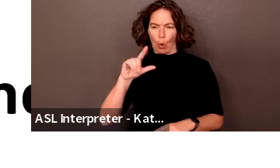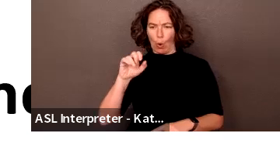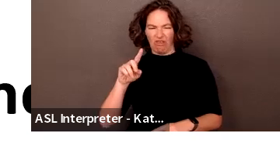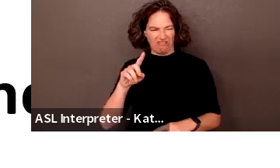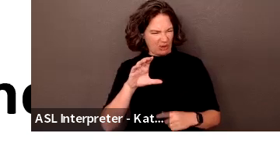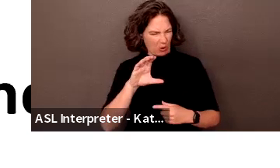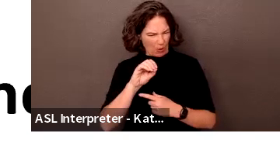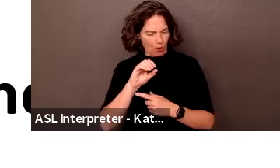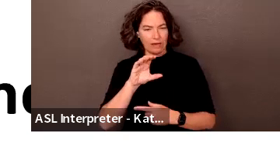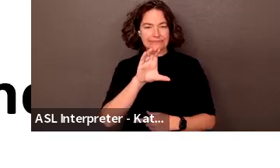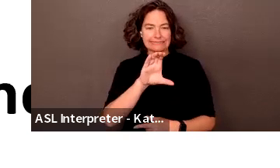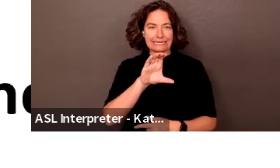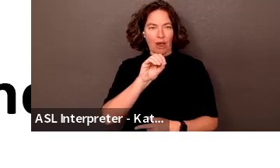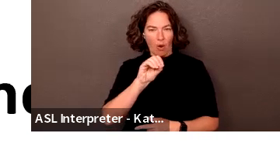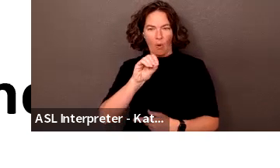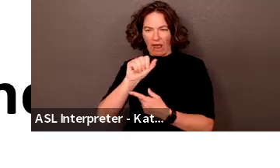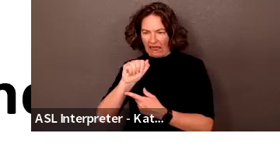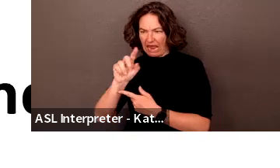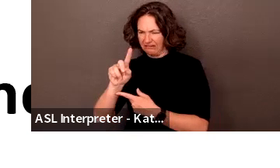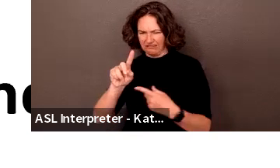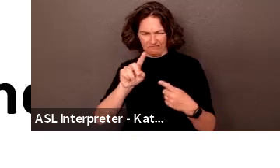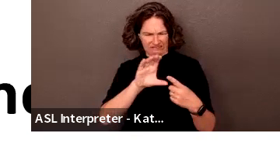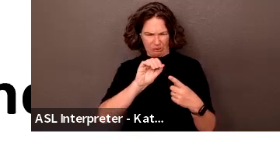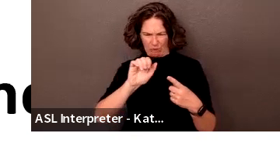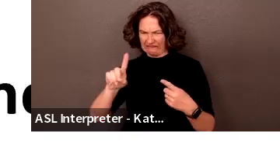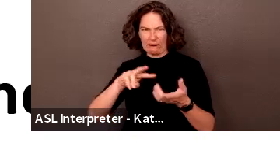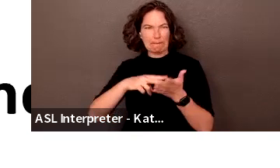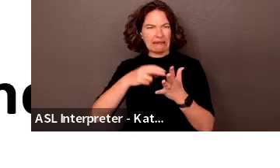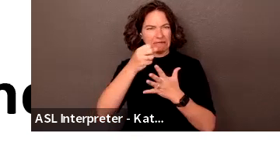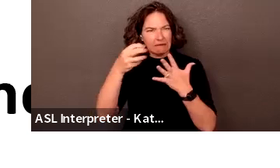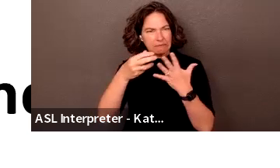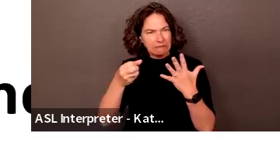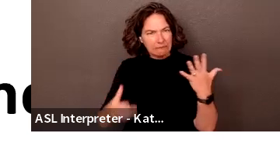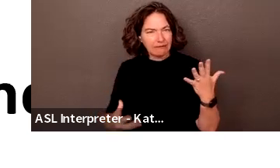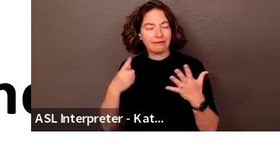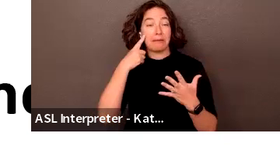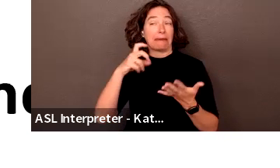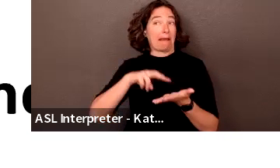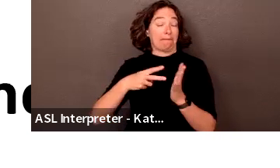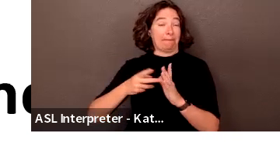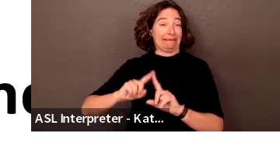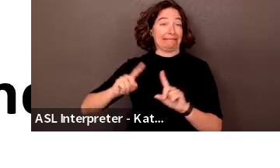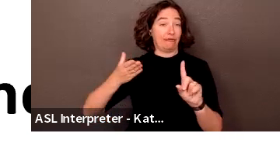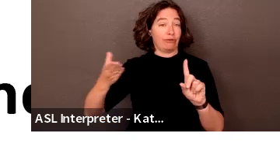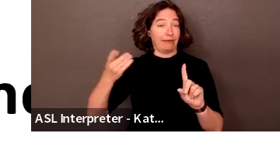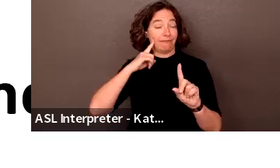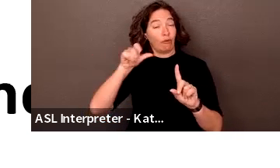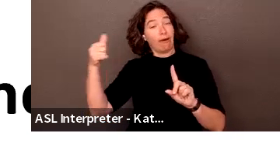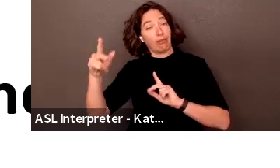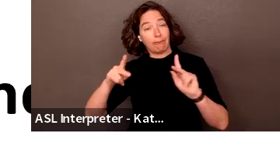They're pretty magical, Tim and Gabby, just so you know. They fix the fine details there. We want to avoid using acronyms. If